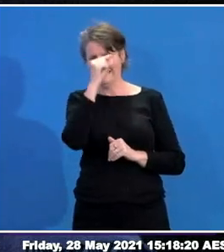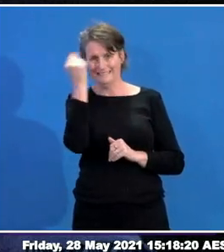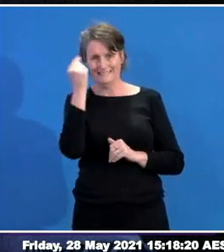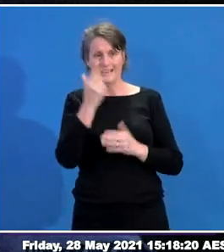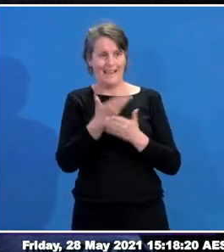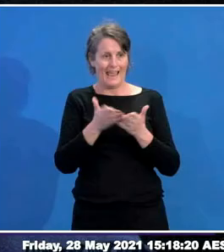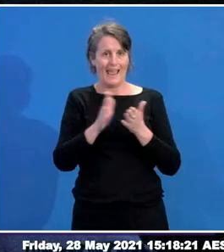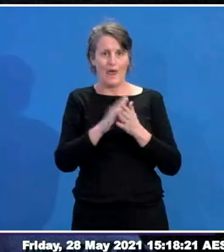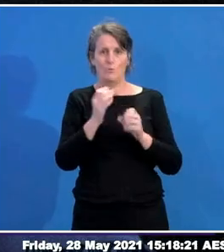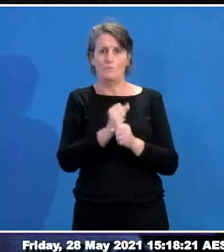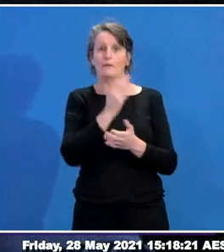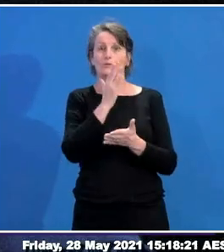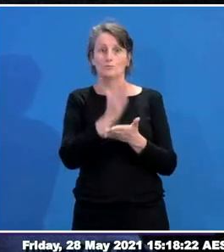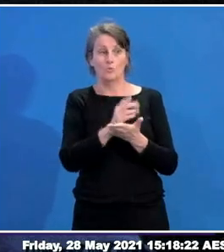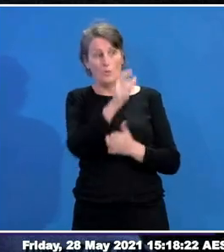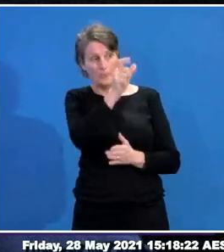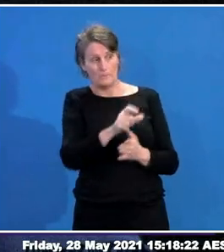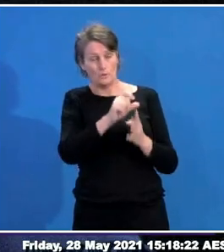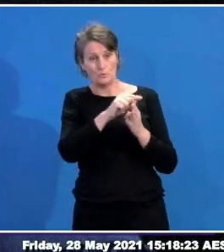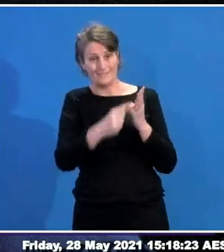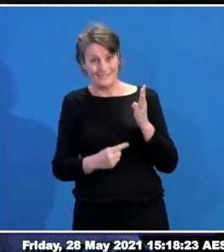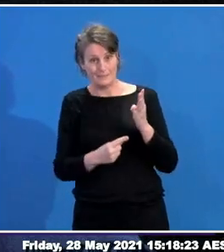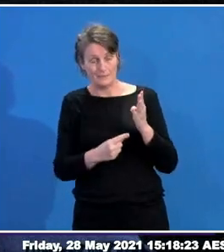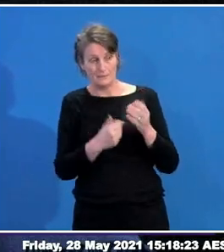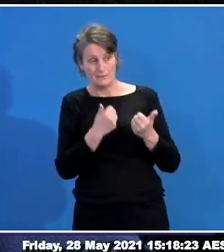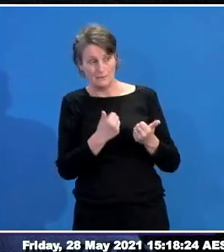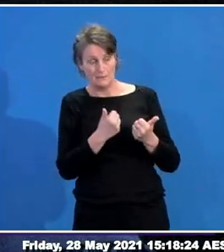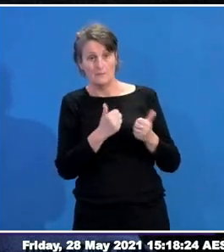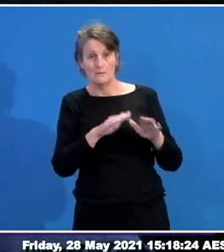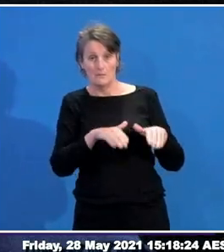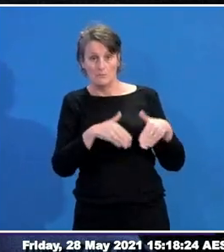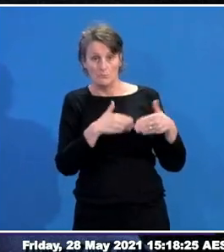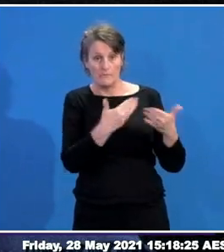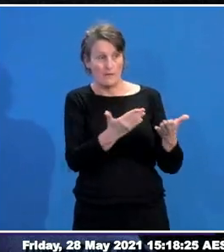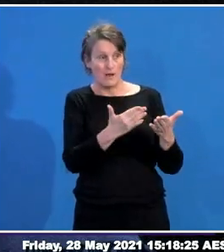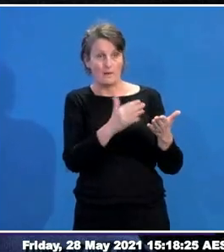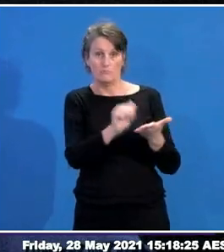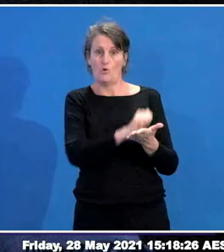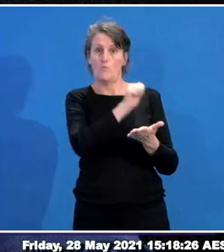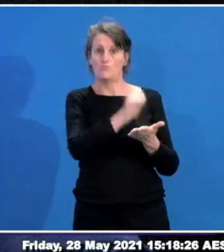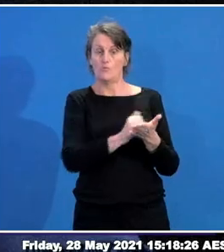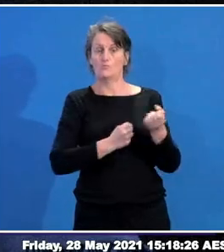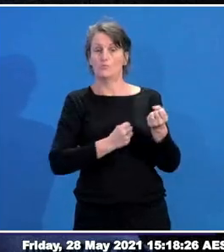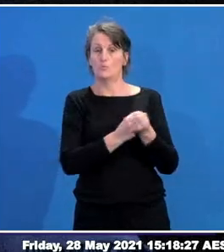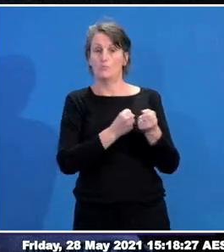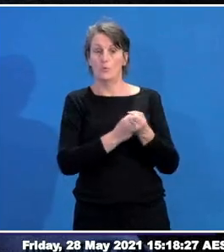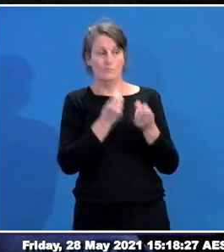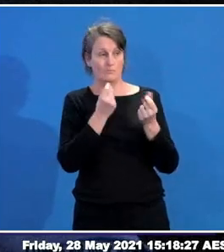ensure that the person with disability in this situation is provided with the most appropriate supports quickly.